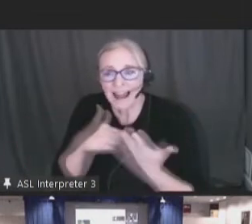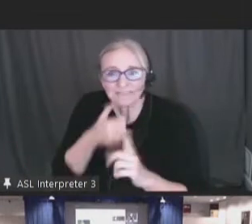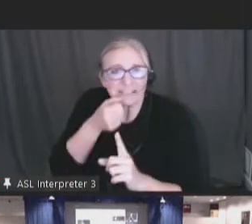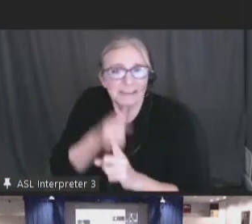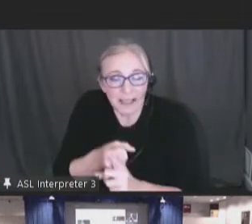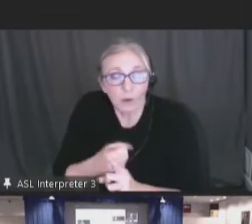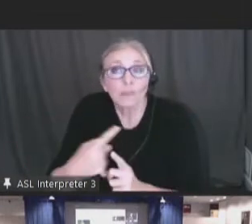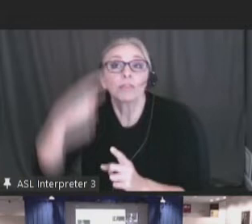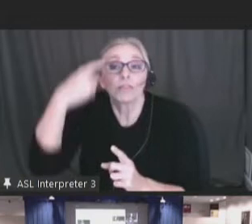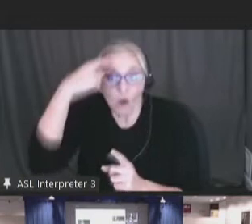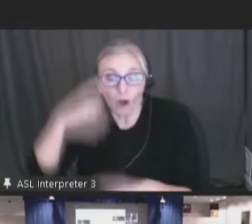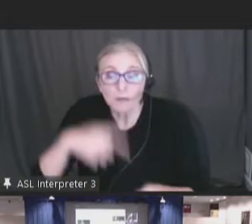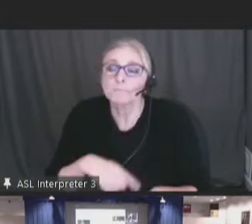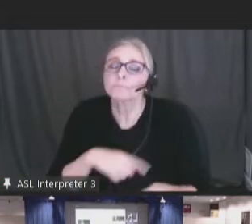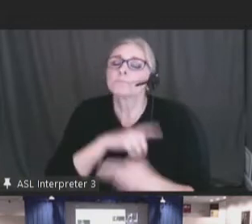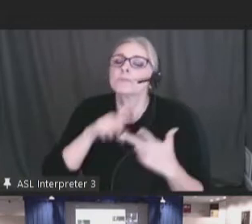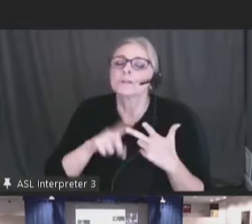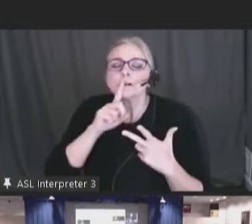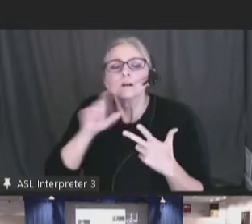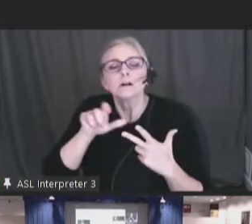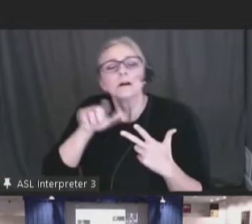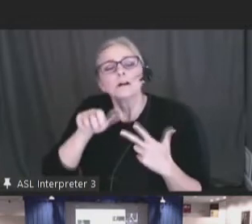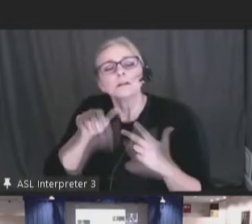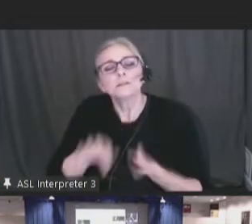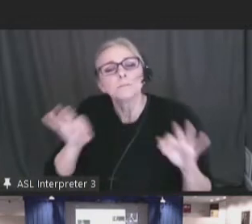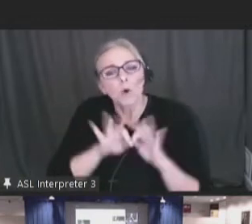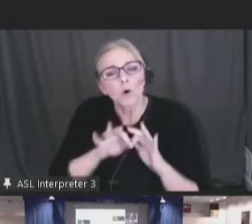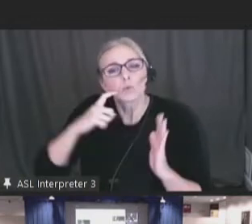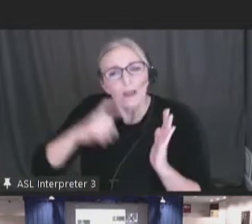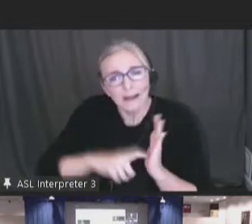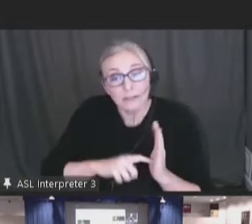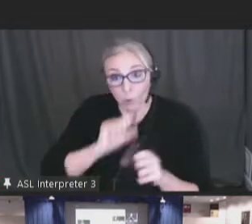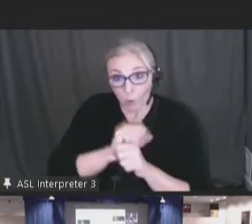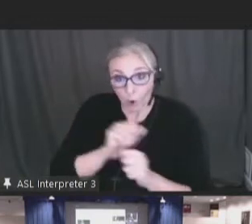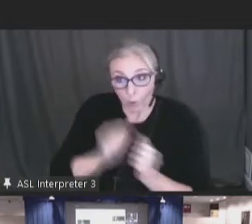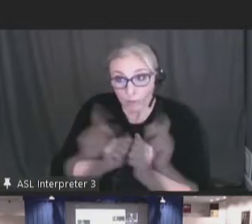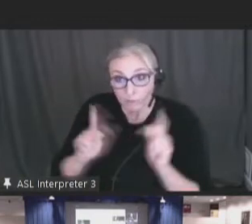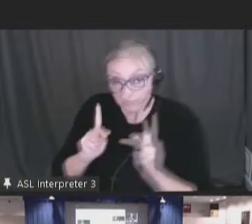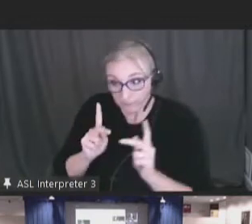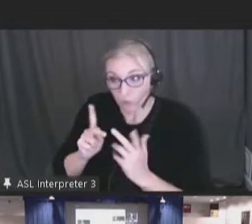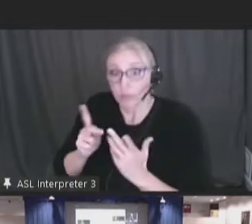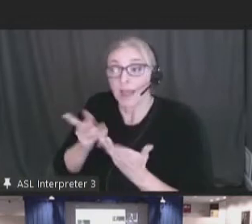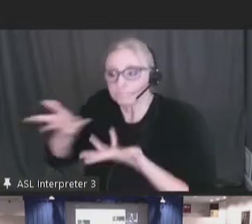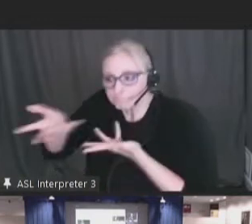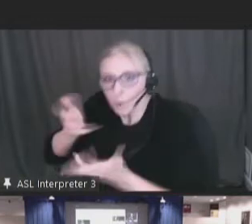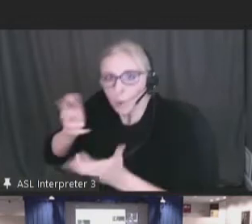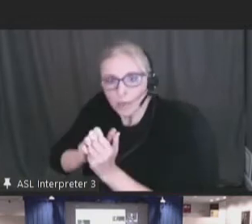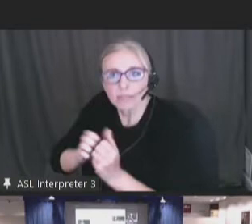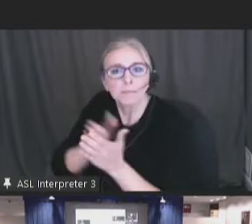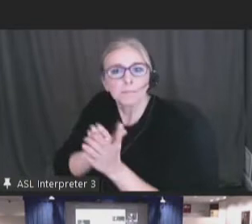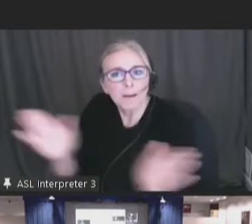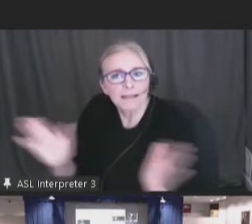It was also important to recognize that when you work with frontline workers, that re-traumatizing,